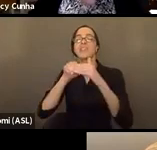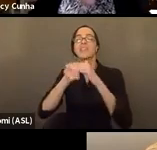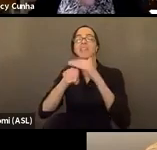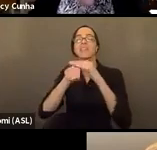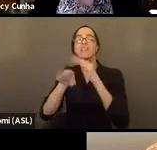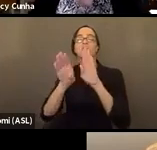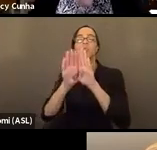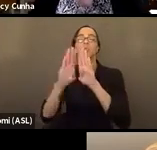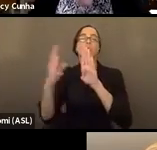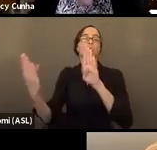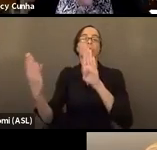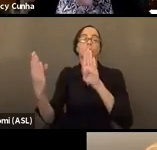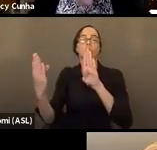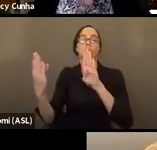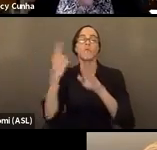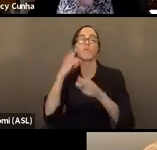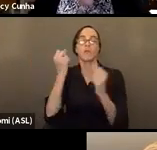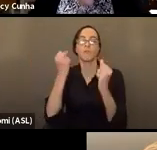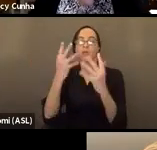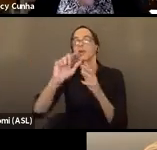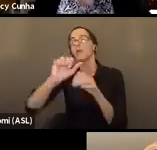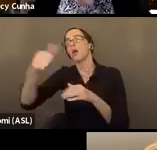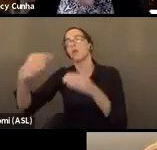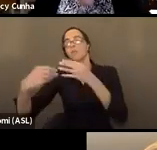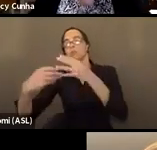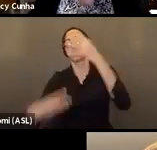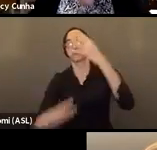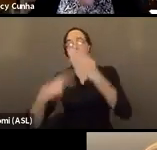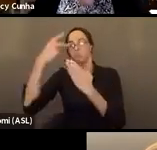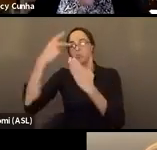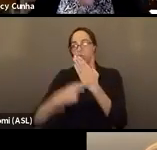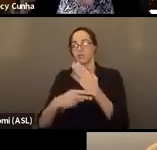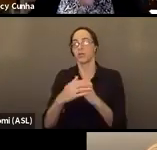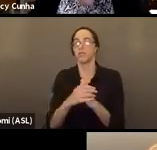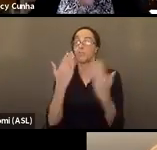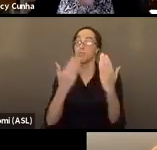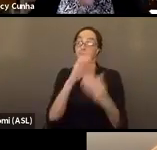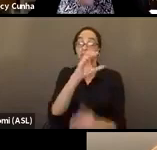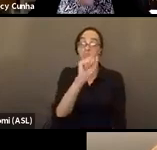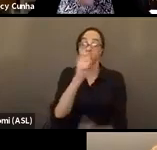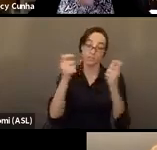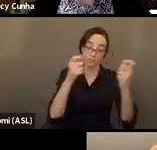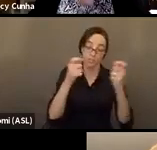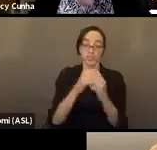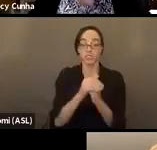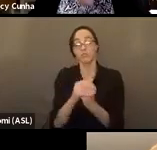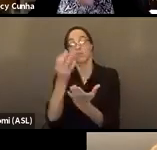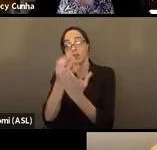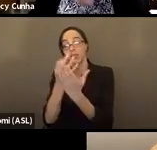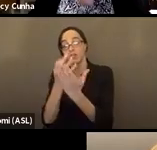it could be for case management it could be for financial consulting um multiple levels of things